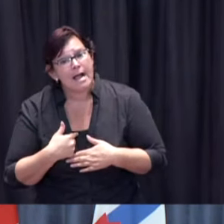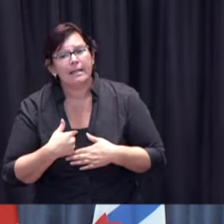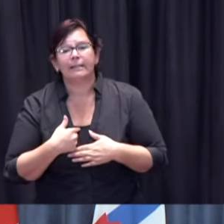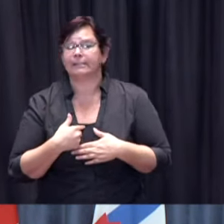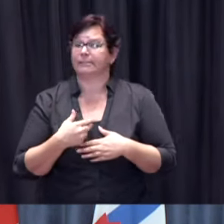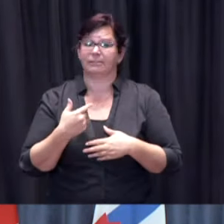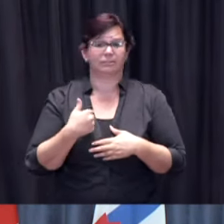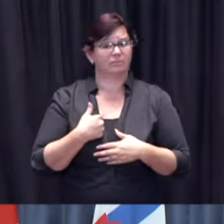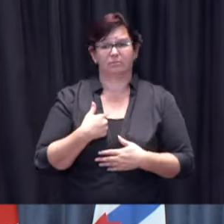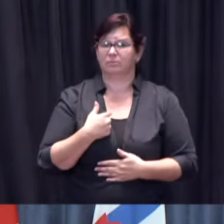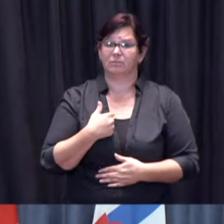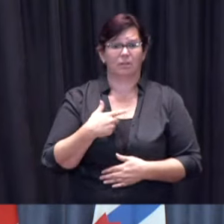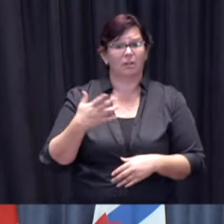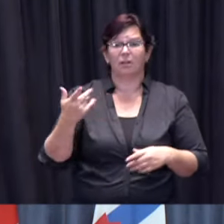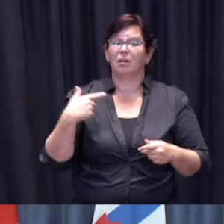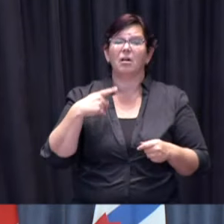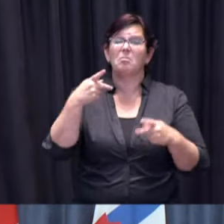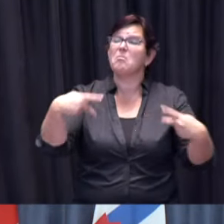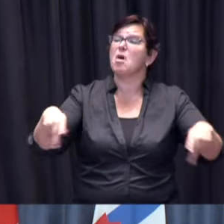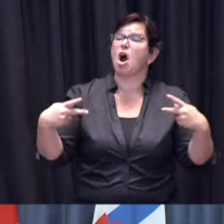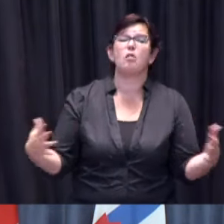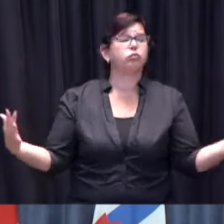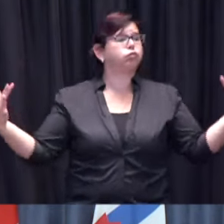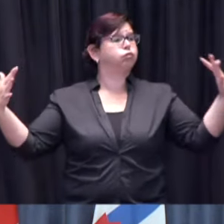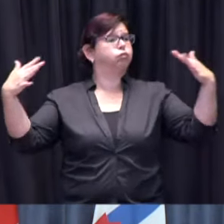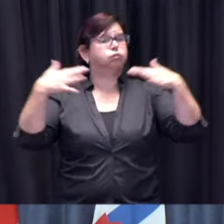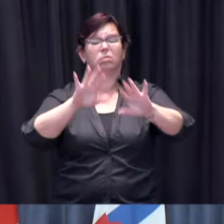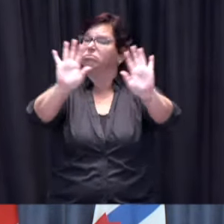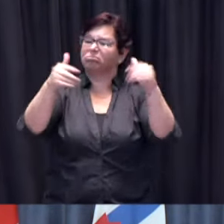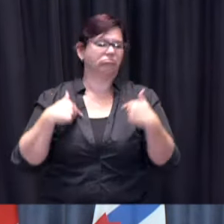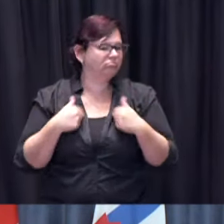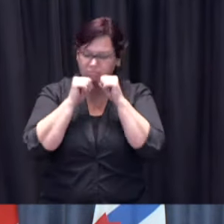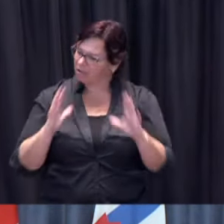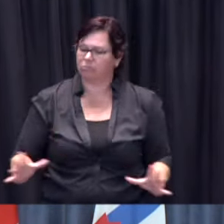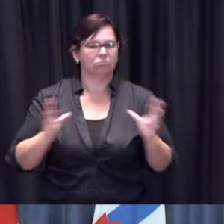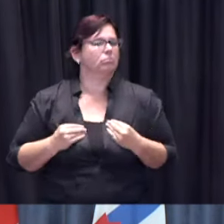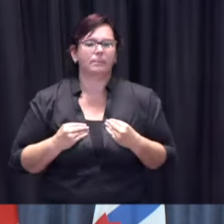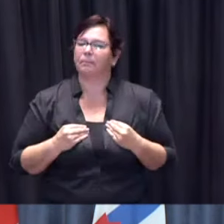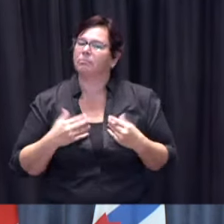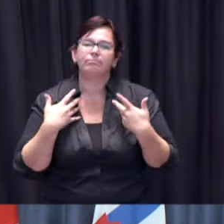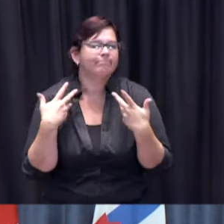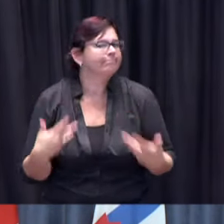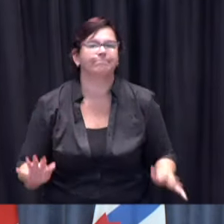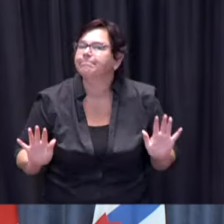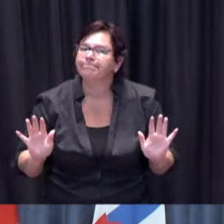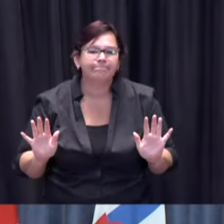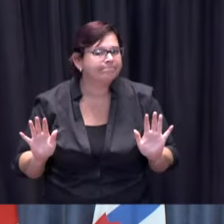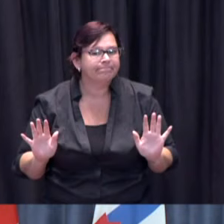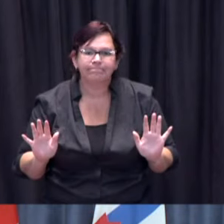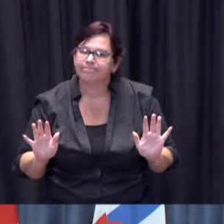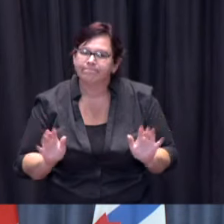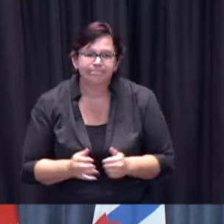backyard mega-parties of the type that we saw in Brampton. Complete believe it or not with things like valet parking this is not a